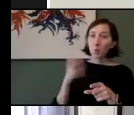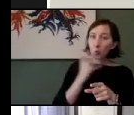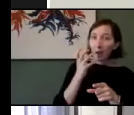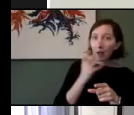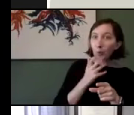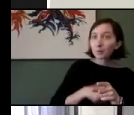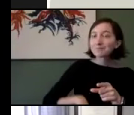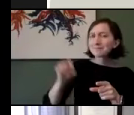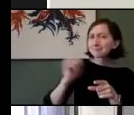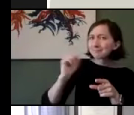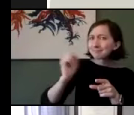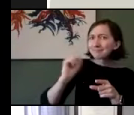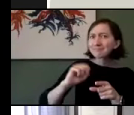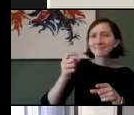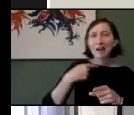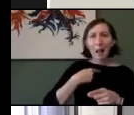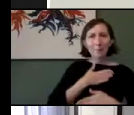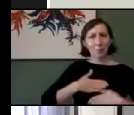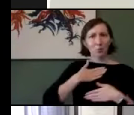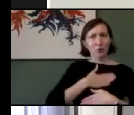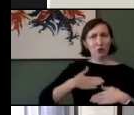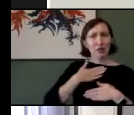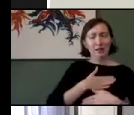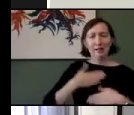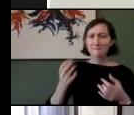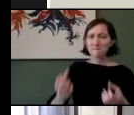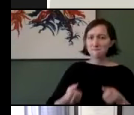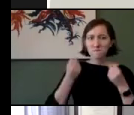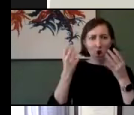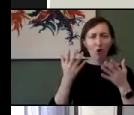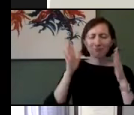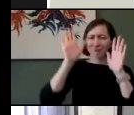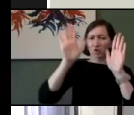I am really appreciative of all the great information